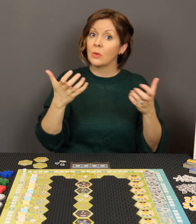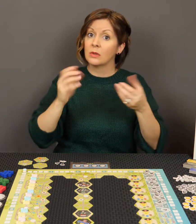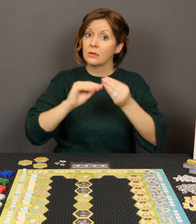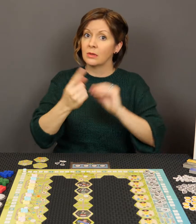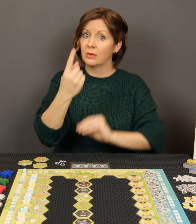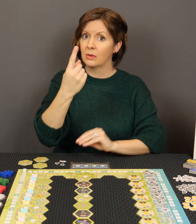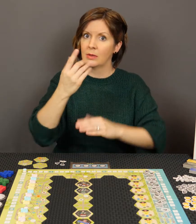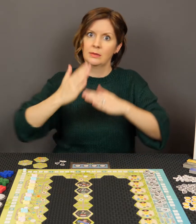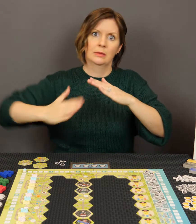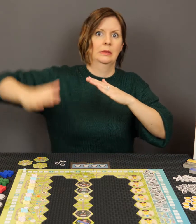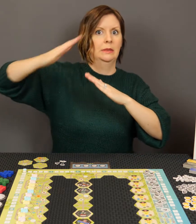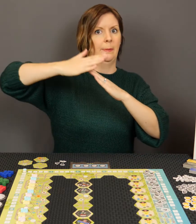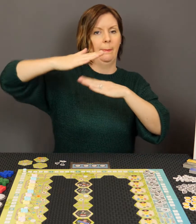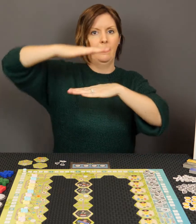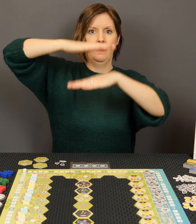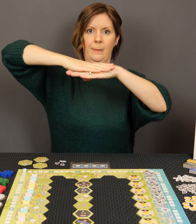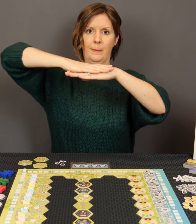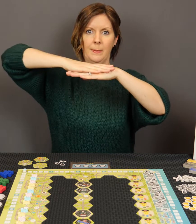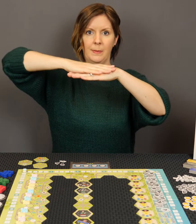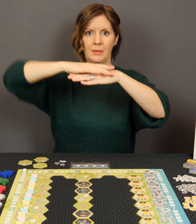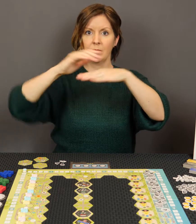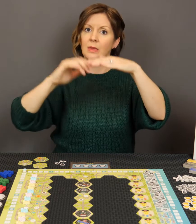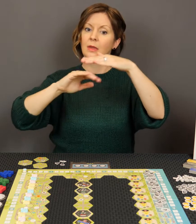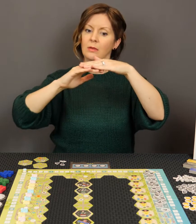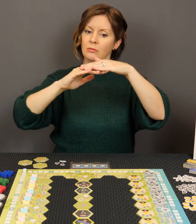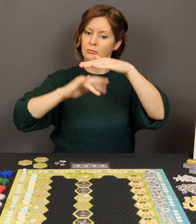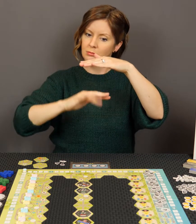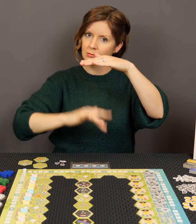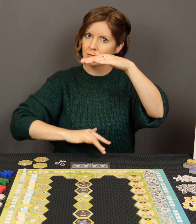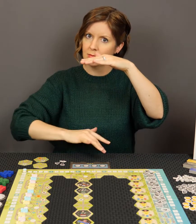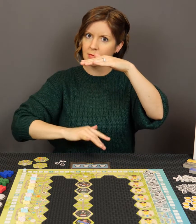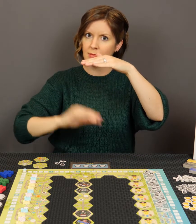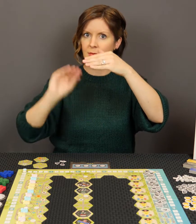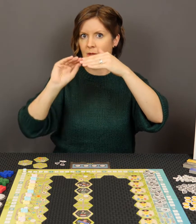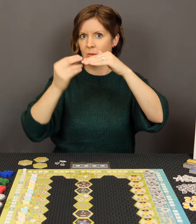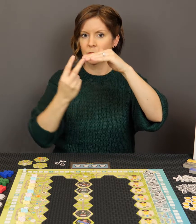You want number 1 to be on top.